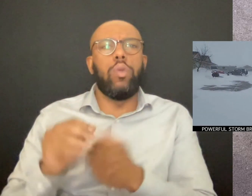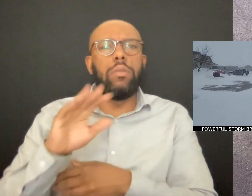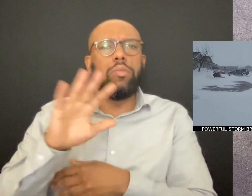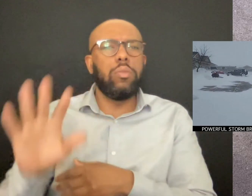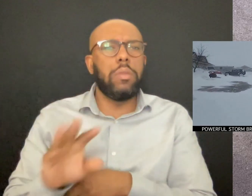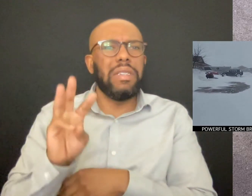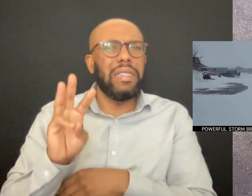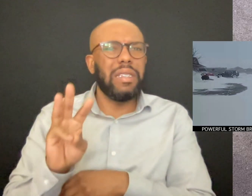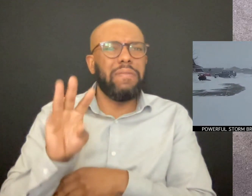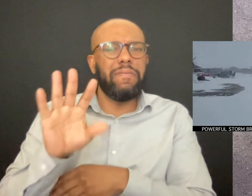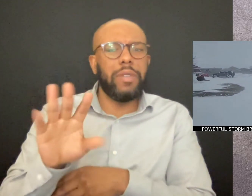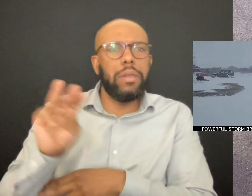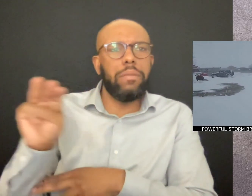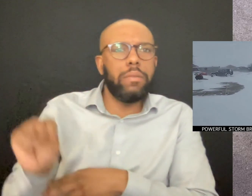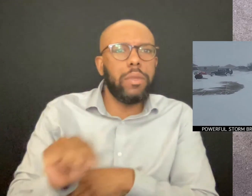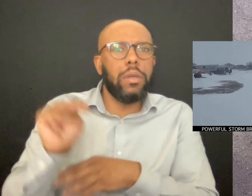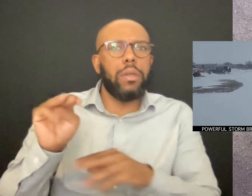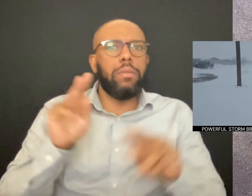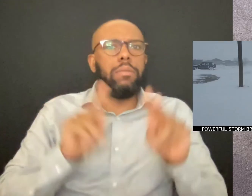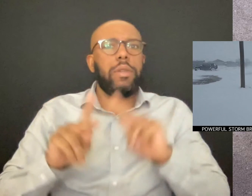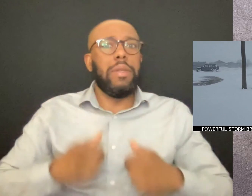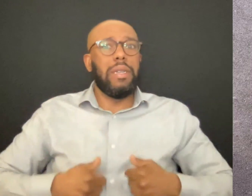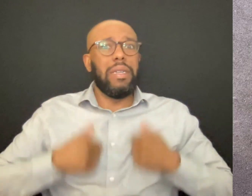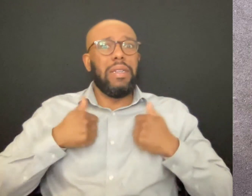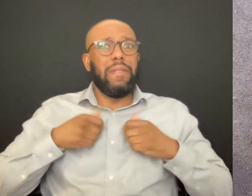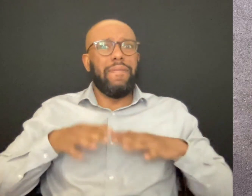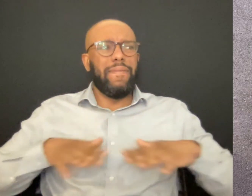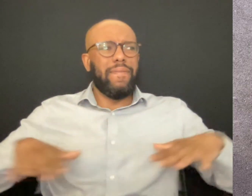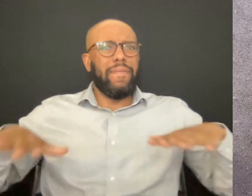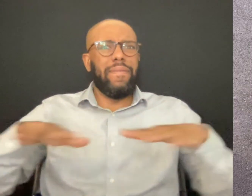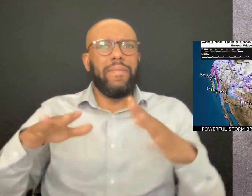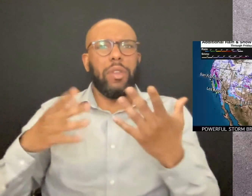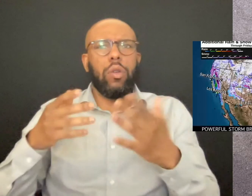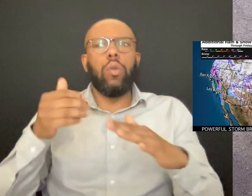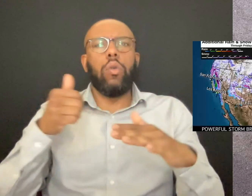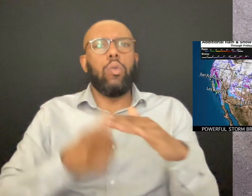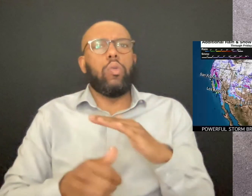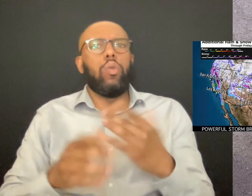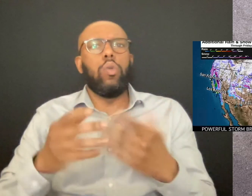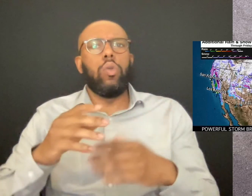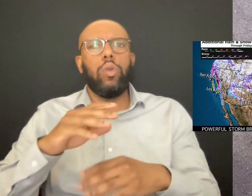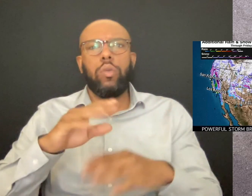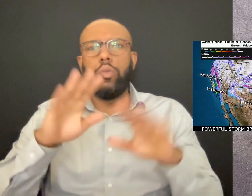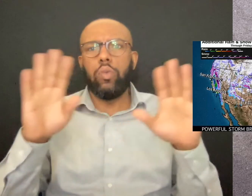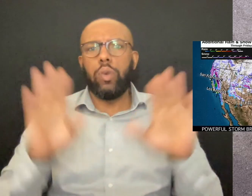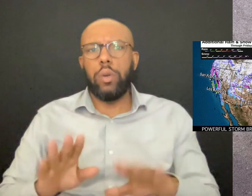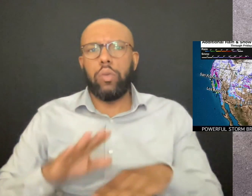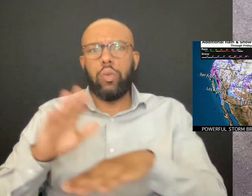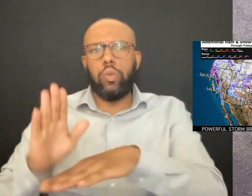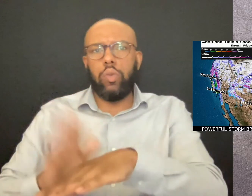in total more than 65 million people are under winter weather alerts across the West Midwest